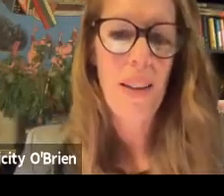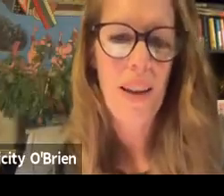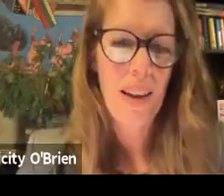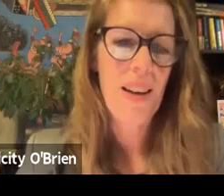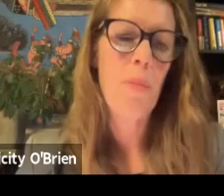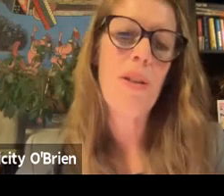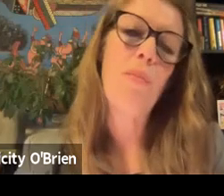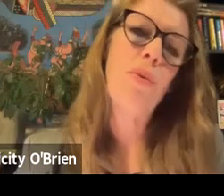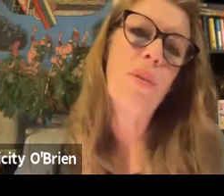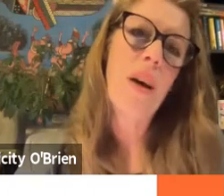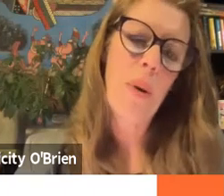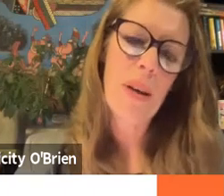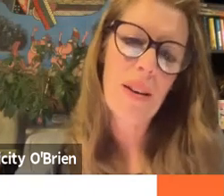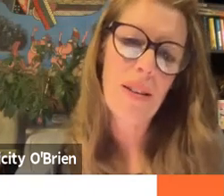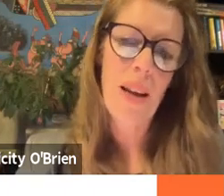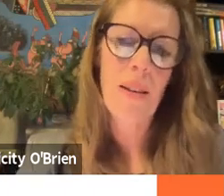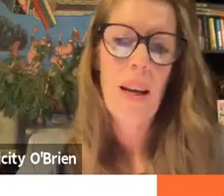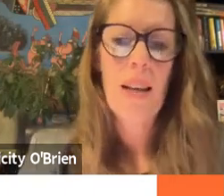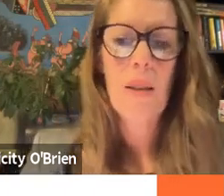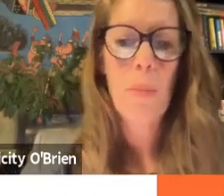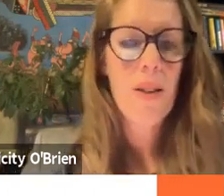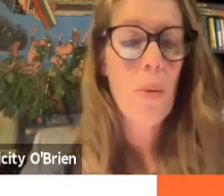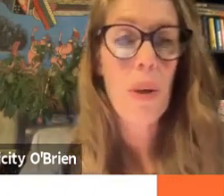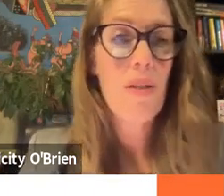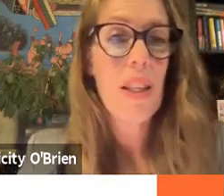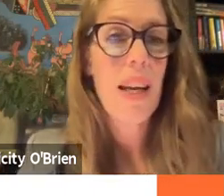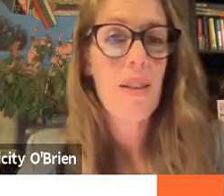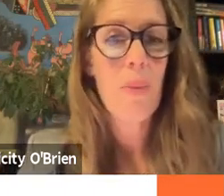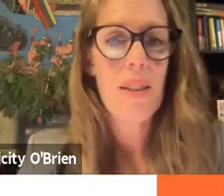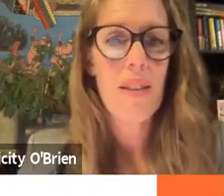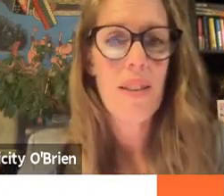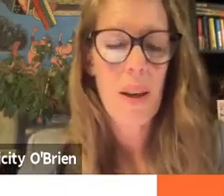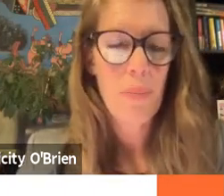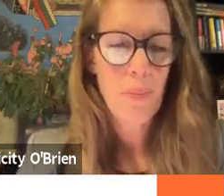that can help us improve our webinars and inspire topics for the next ones